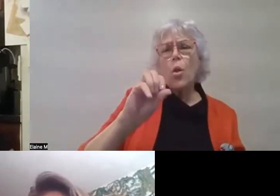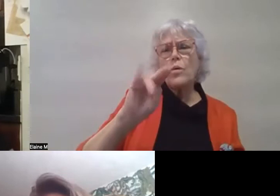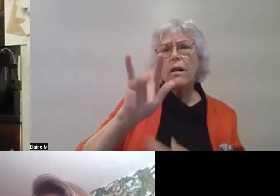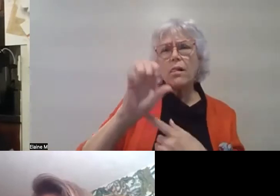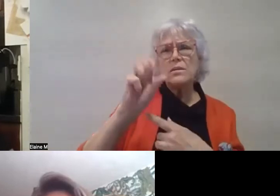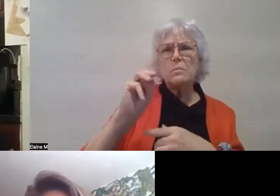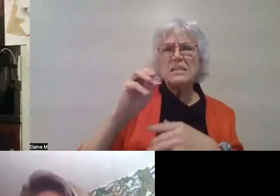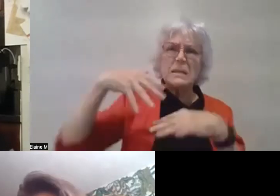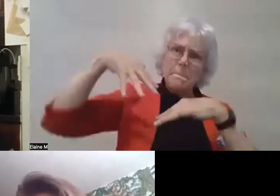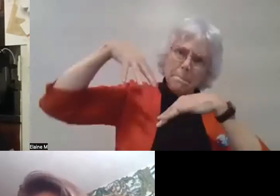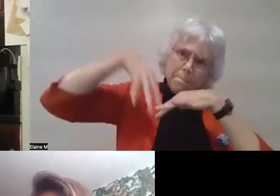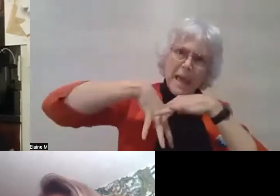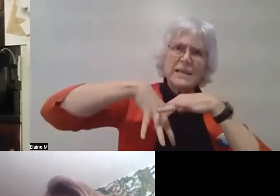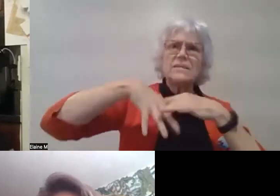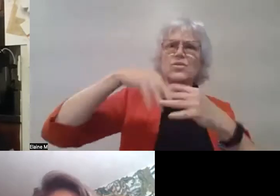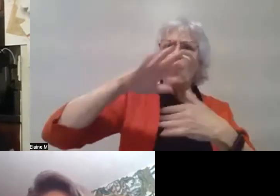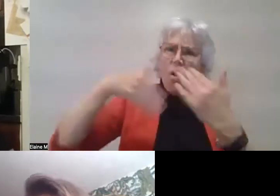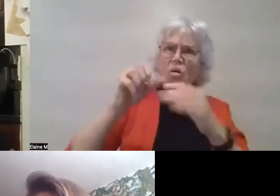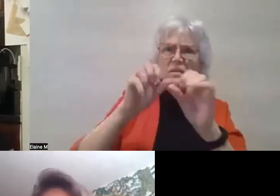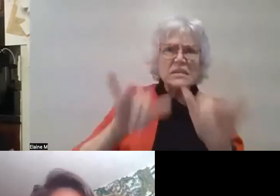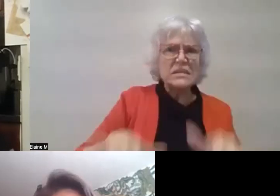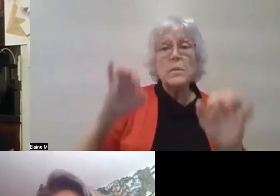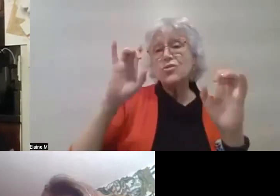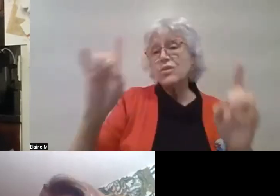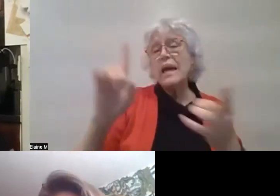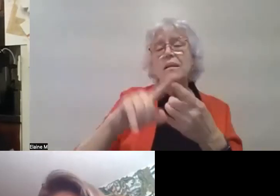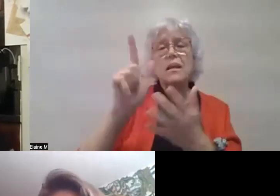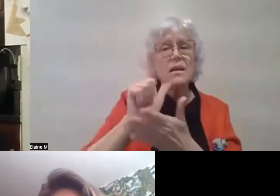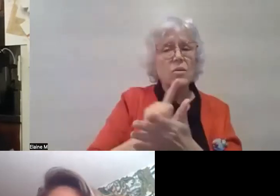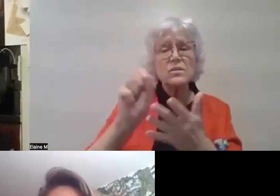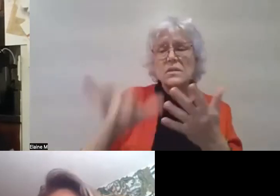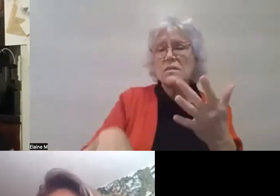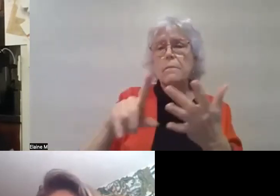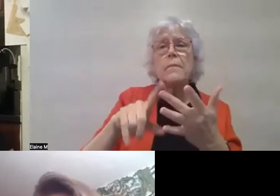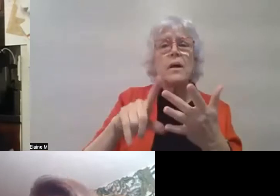systems. Whether that's education, medicine, the legal system, property law, and beyond and